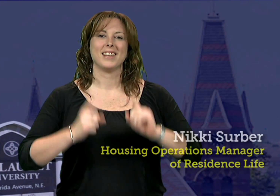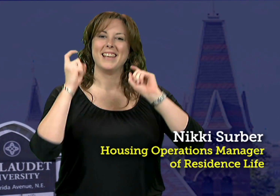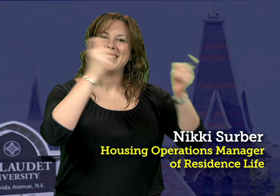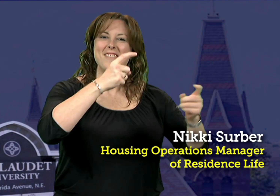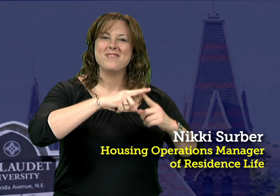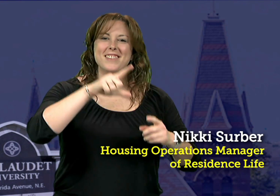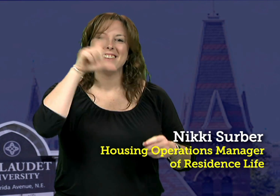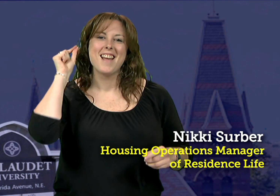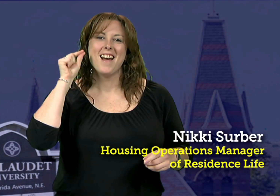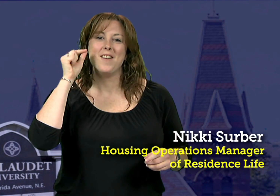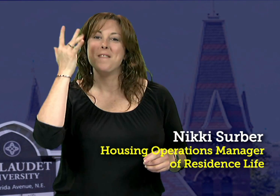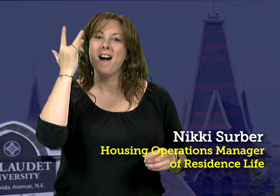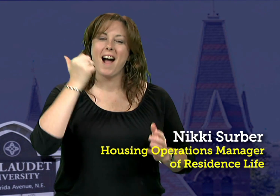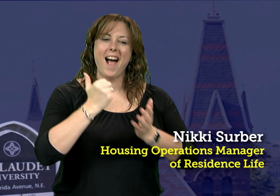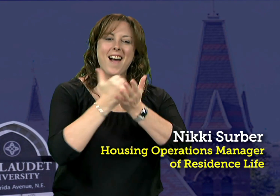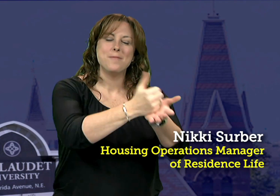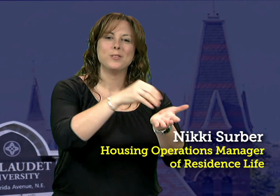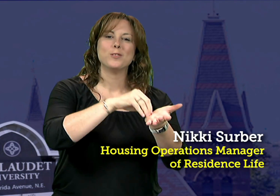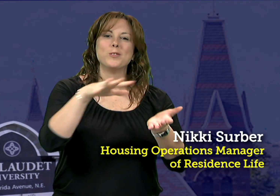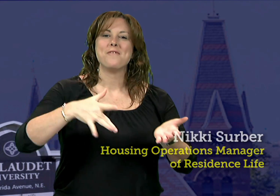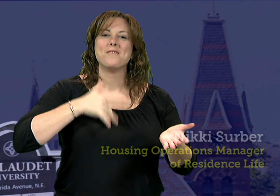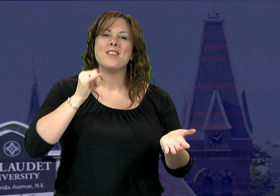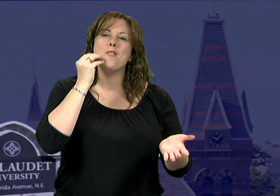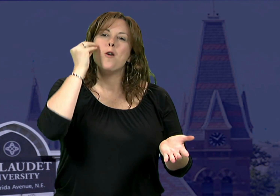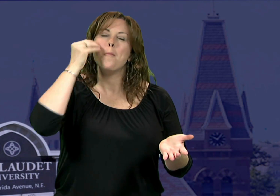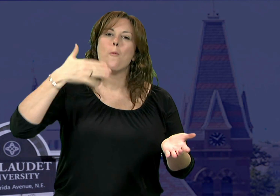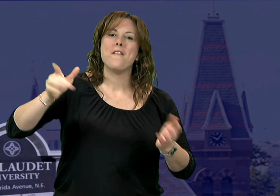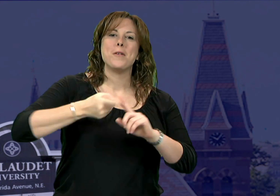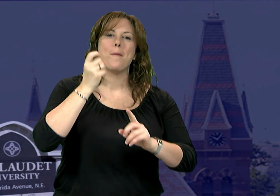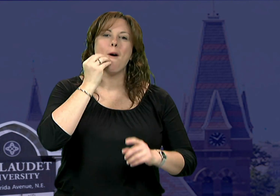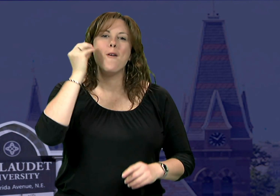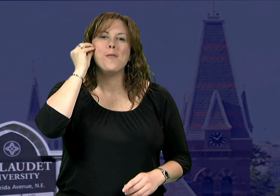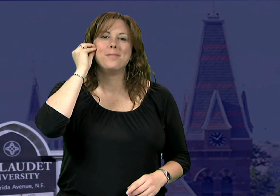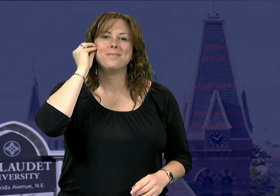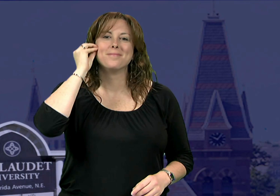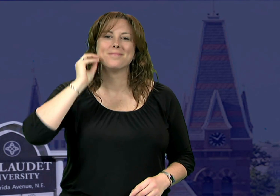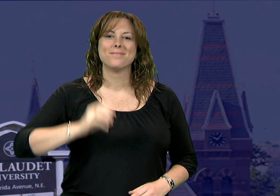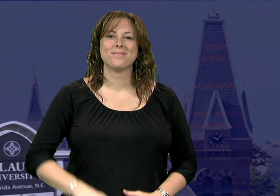Give to Gallaudet to help students feel like home away from home.